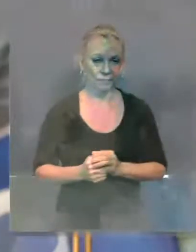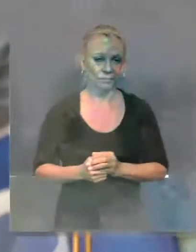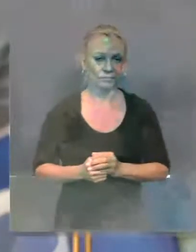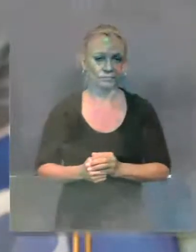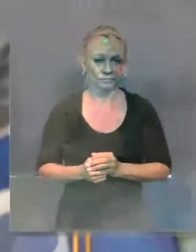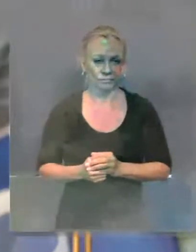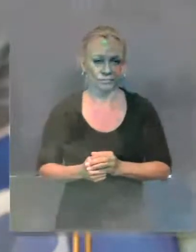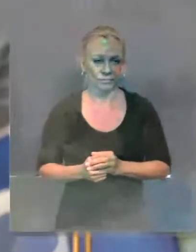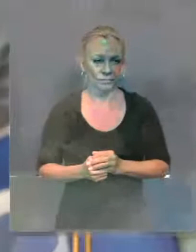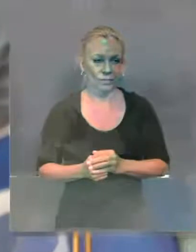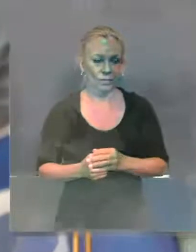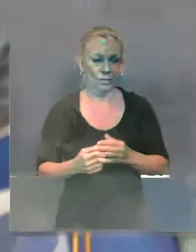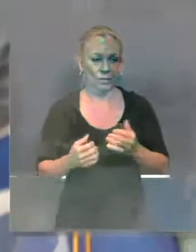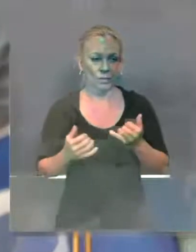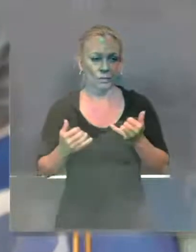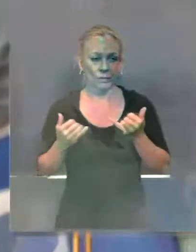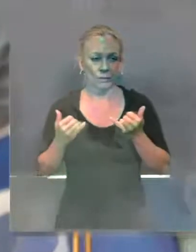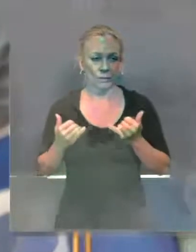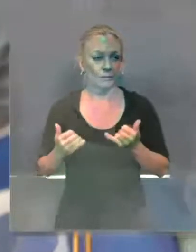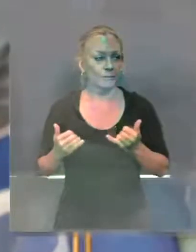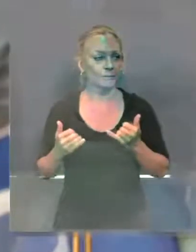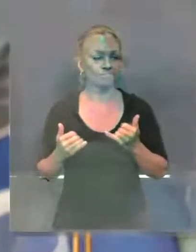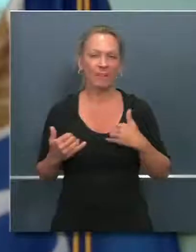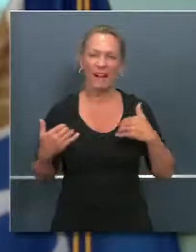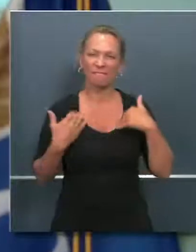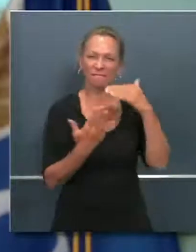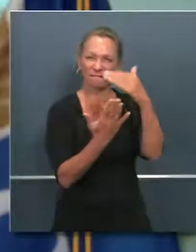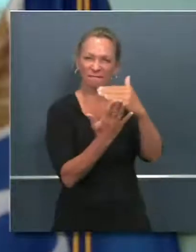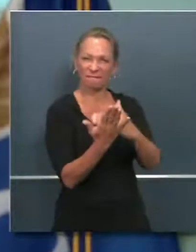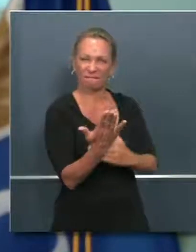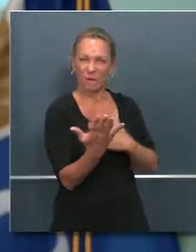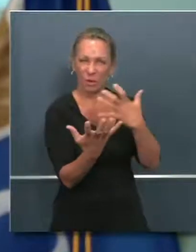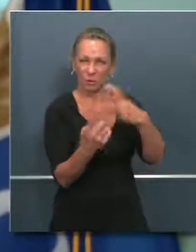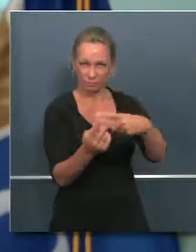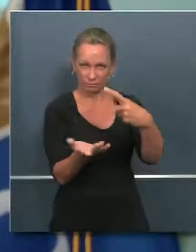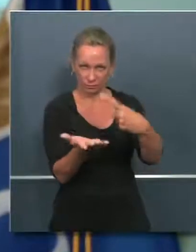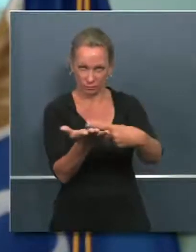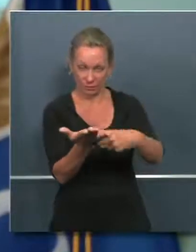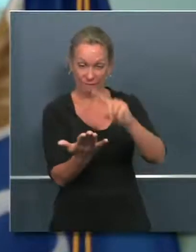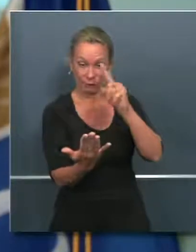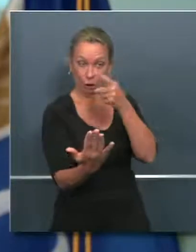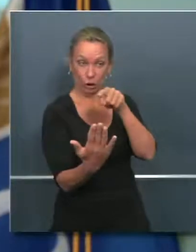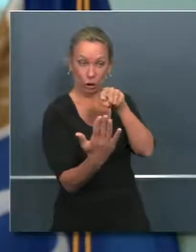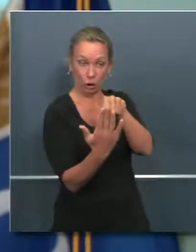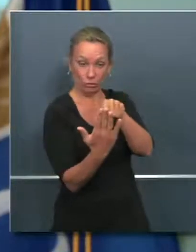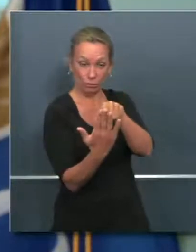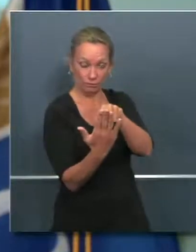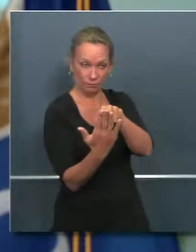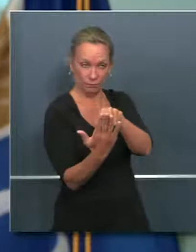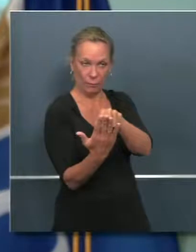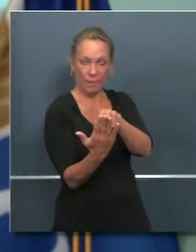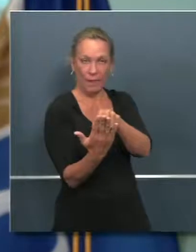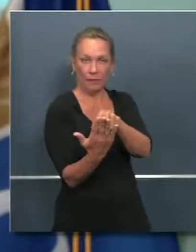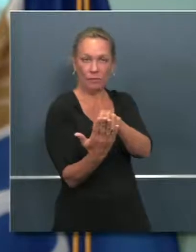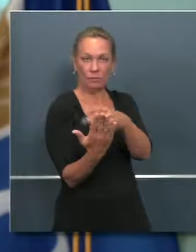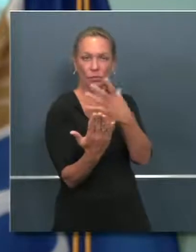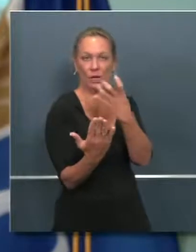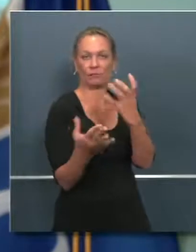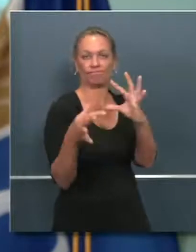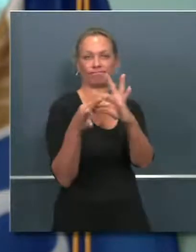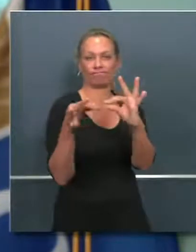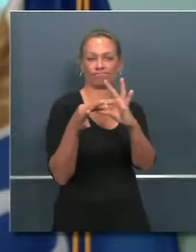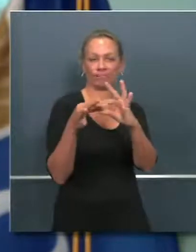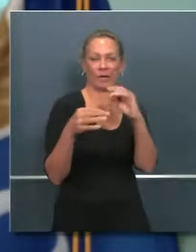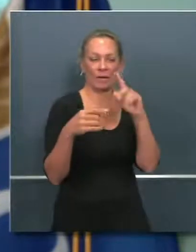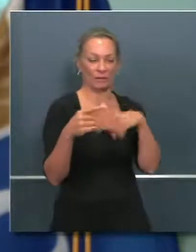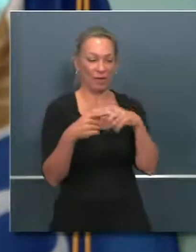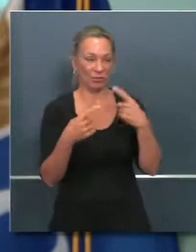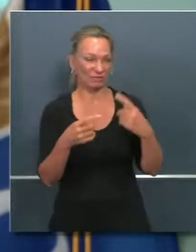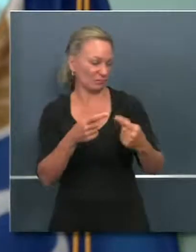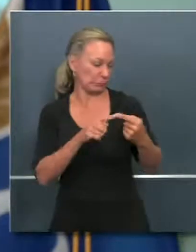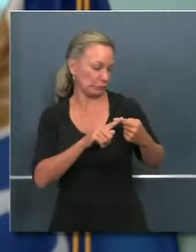by trying to contextualize a little bit about the last number of months as you may recall California